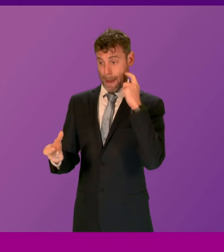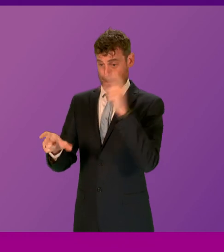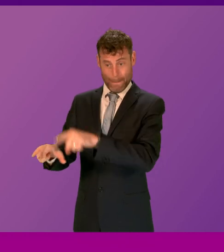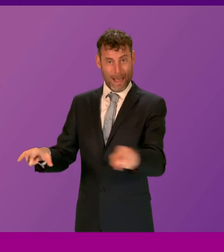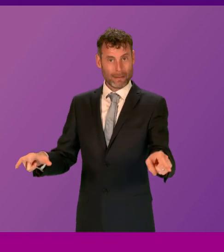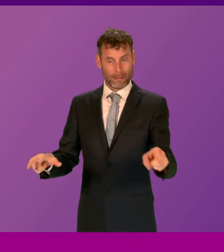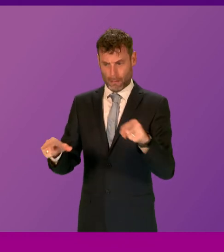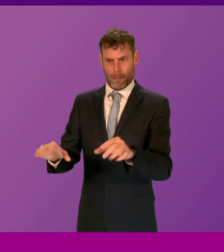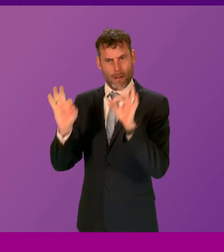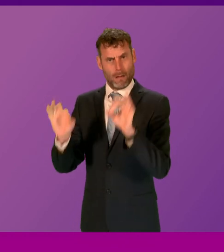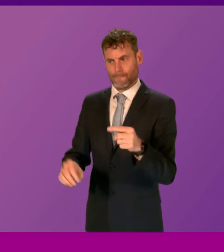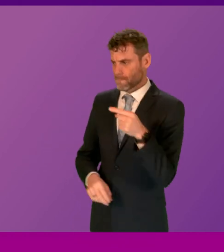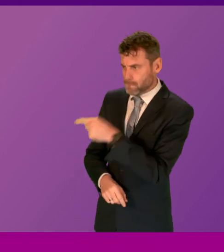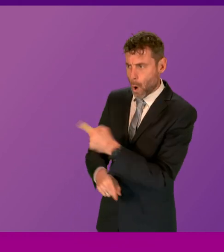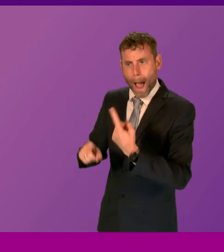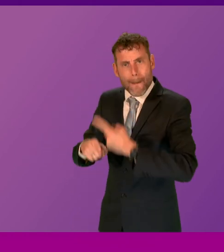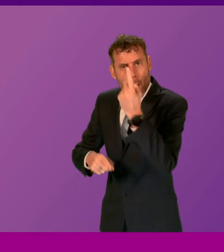emergency treatment.